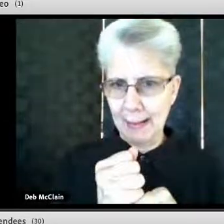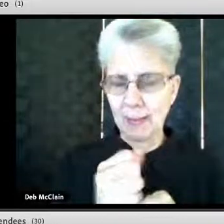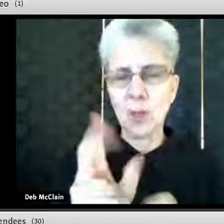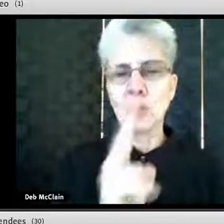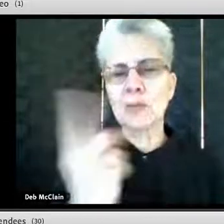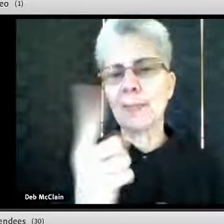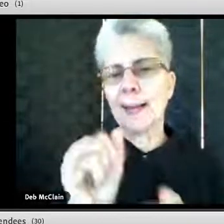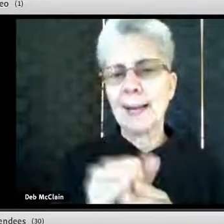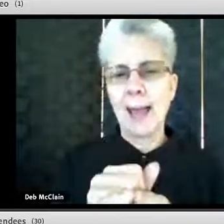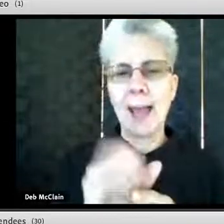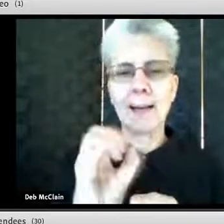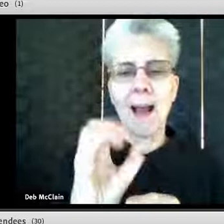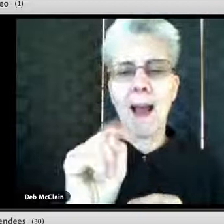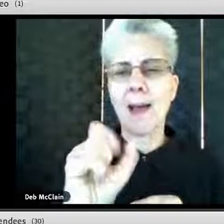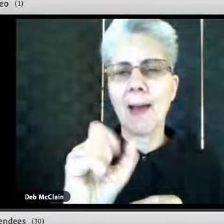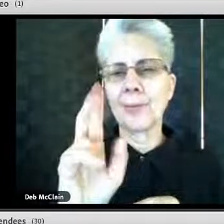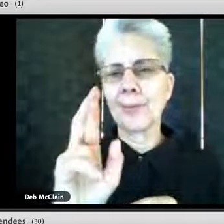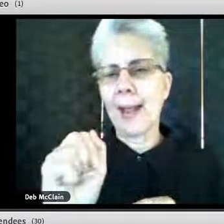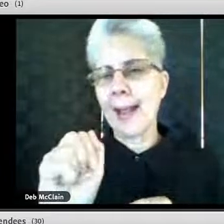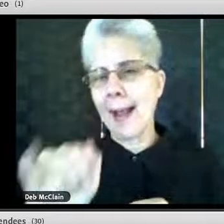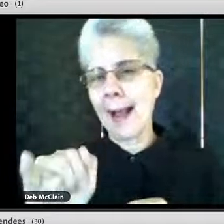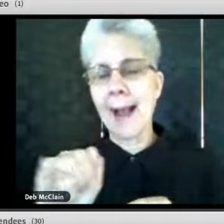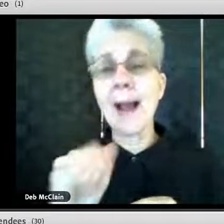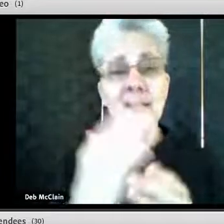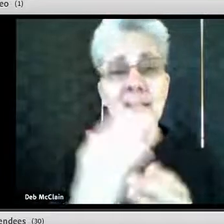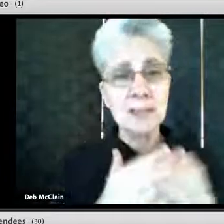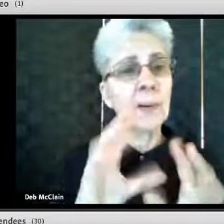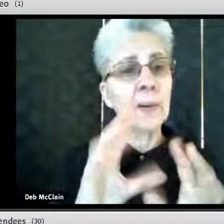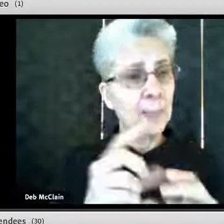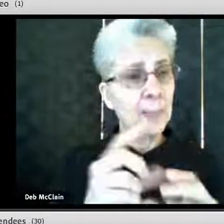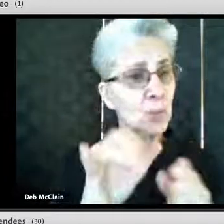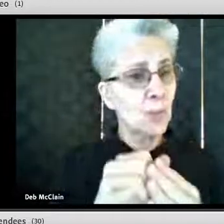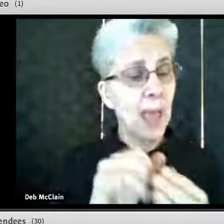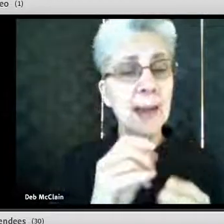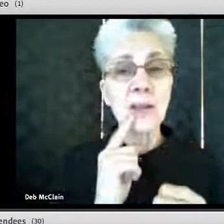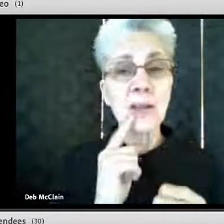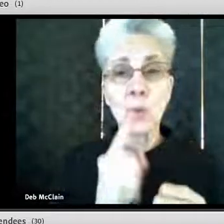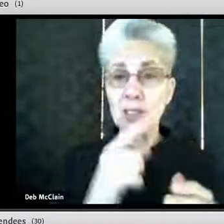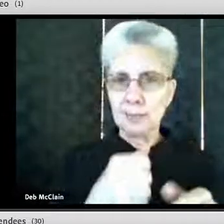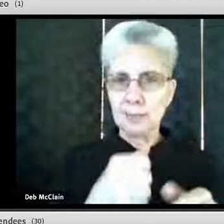You can use something like Otter.ai. There's a couple of companies that do that, and you can actually go in there